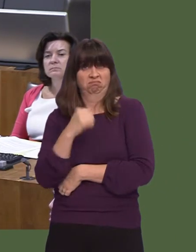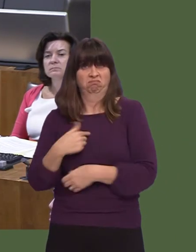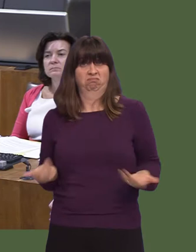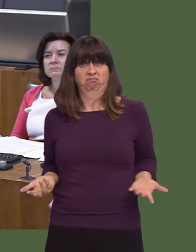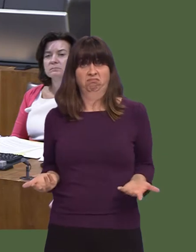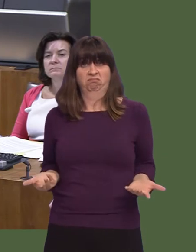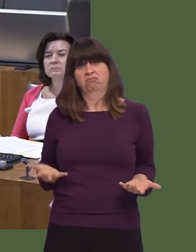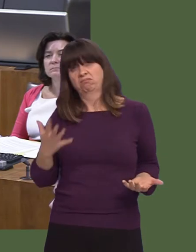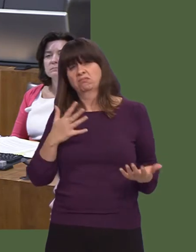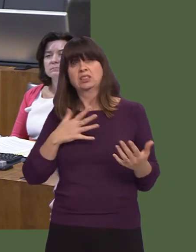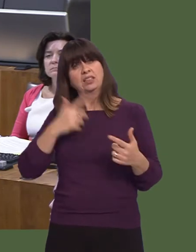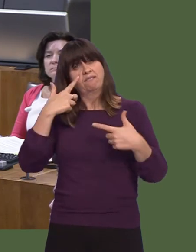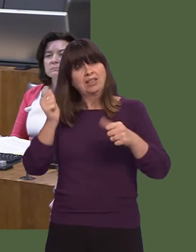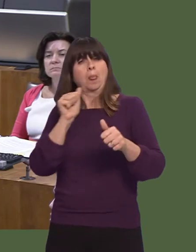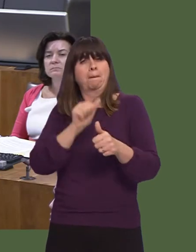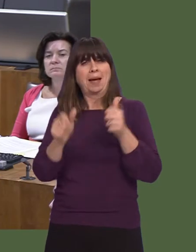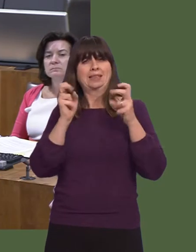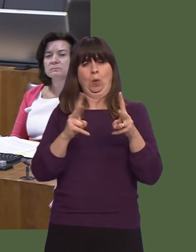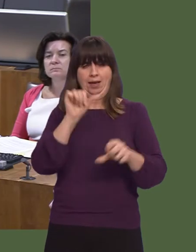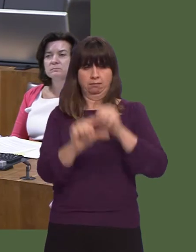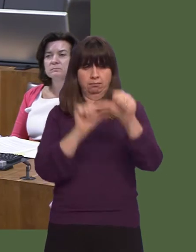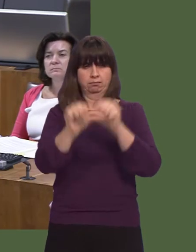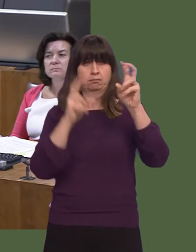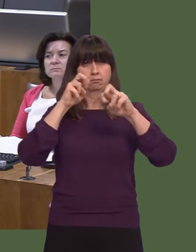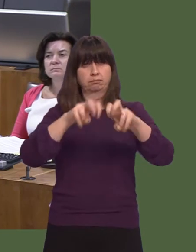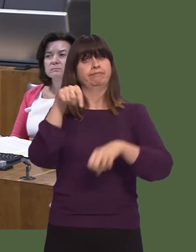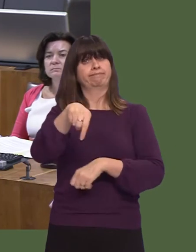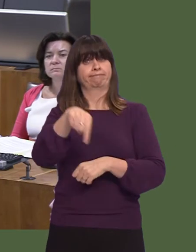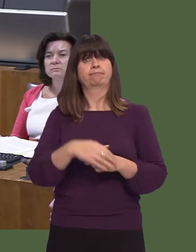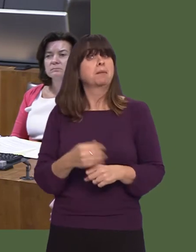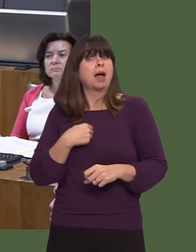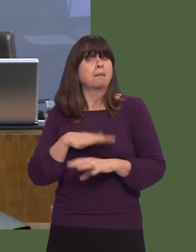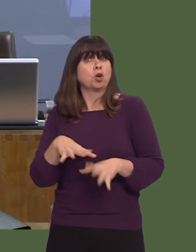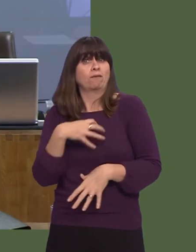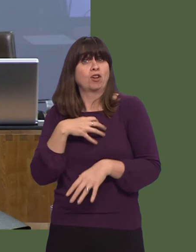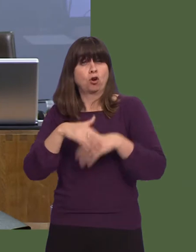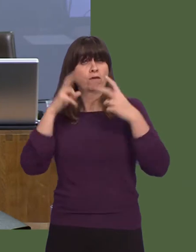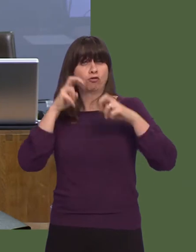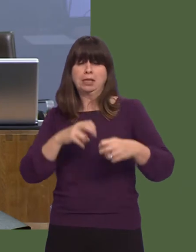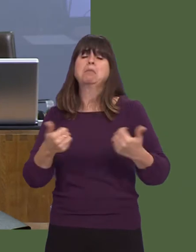what is the most effective way of that scrutiny being exercised, and that is something I'm not afraid of. Y Llywydd / The Llywydd: Arweinydd grwp UKIP,